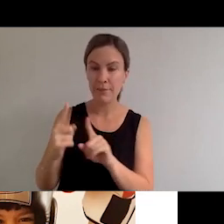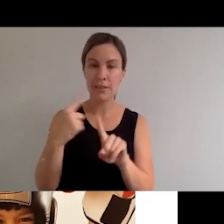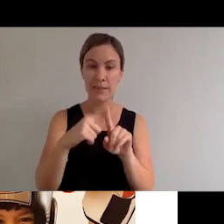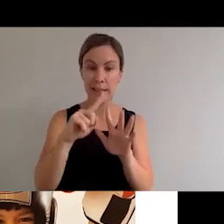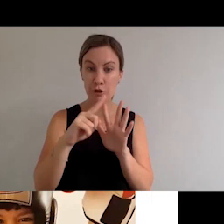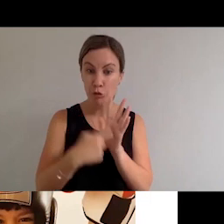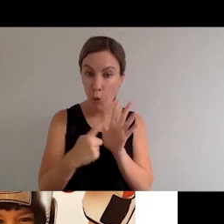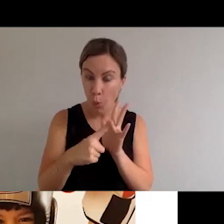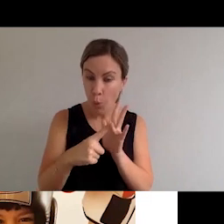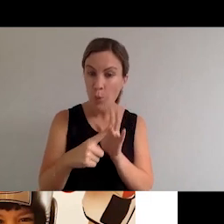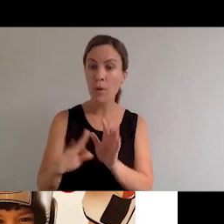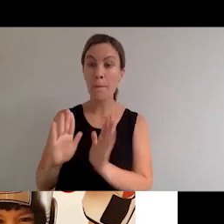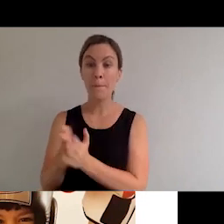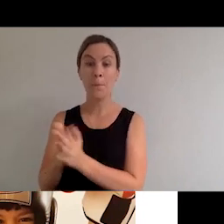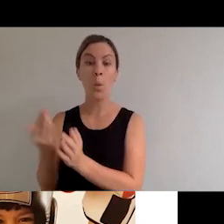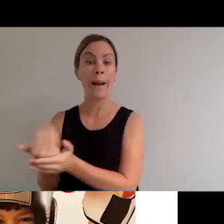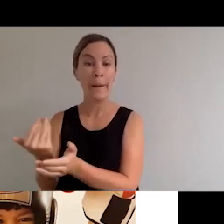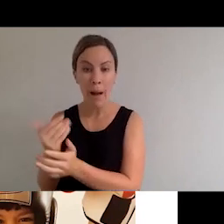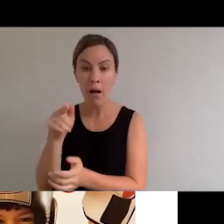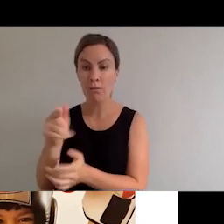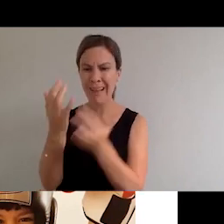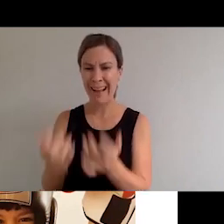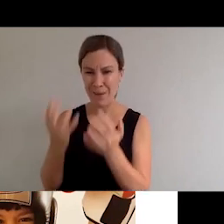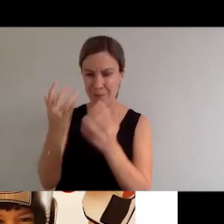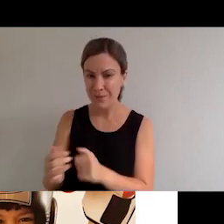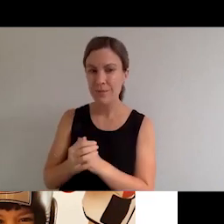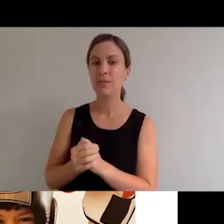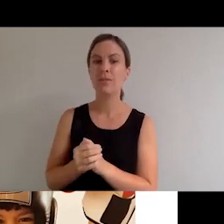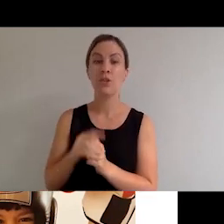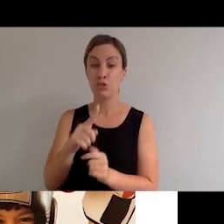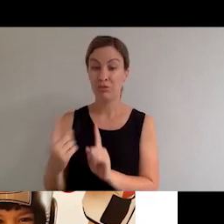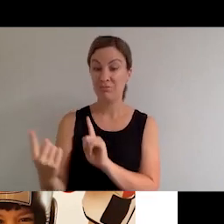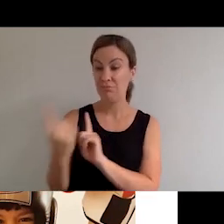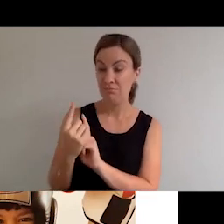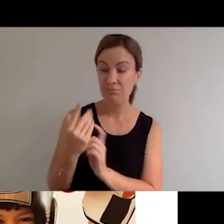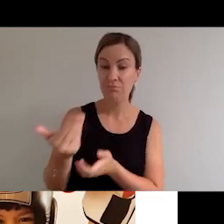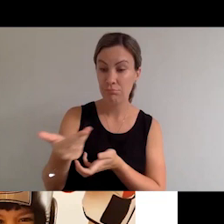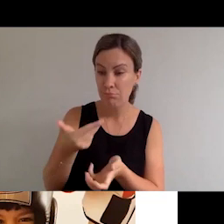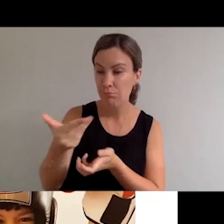She put me on though this amazing woman who works near my house and we could do it remotely. She helped me understand the entire